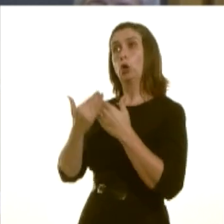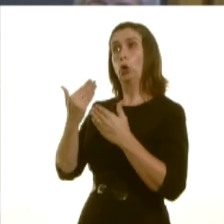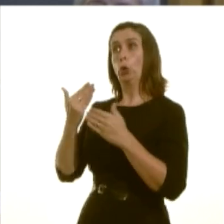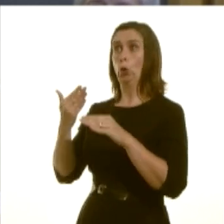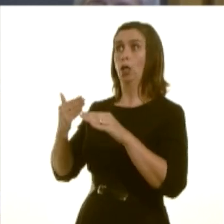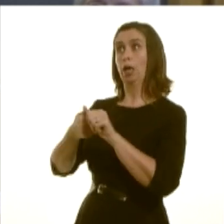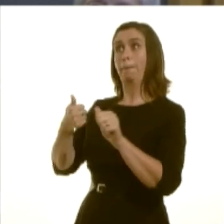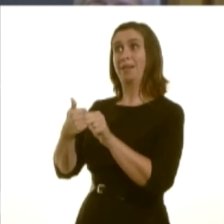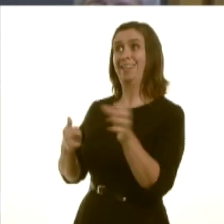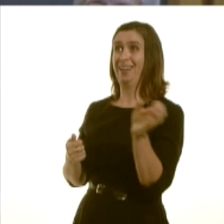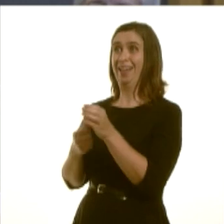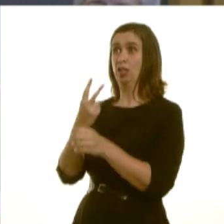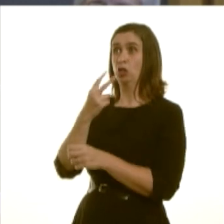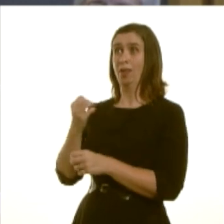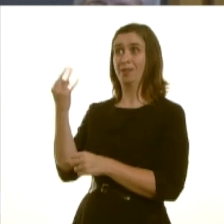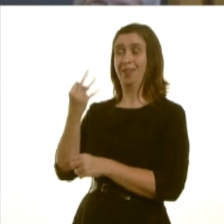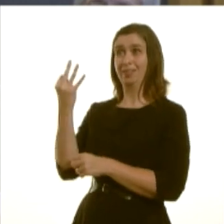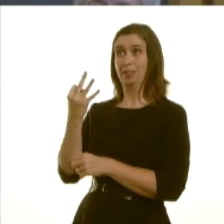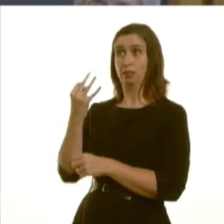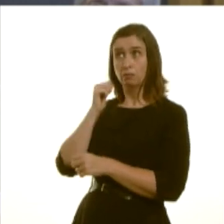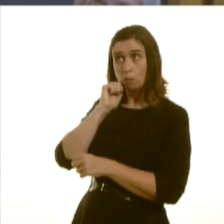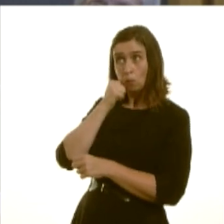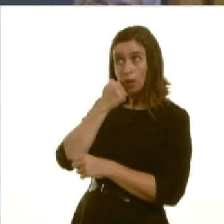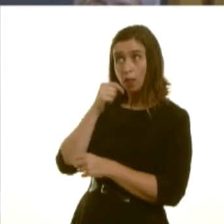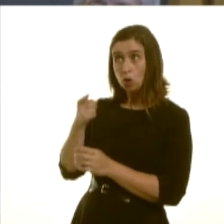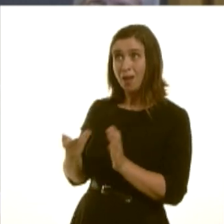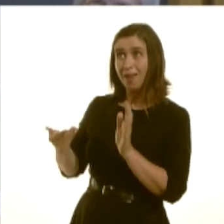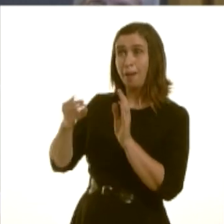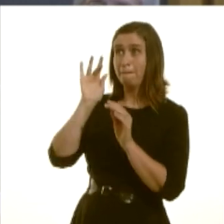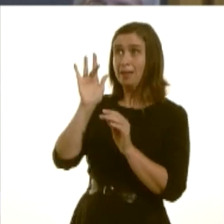Minister, will the Government seek to put extra capacity in mid and west Wales on the